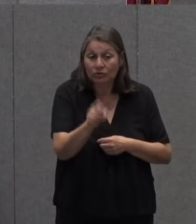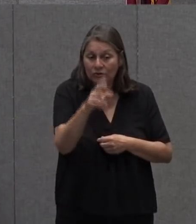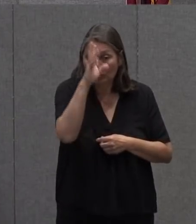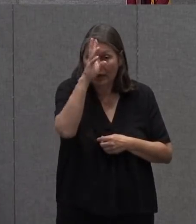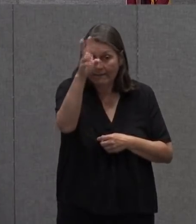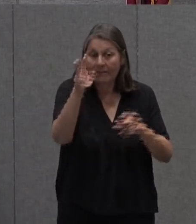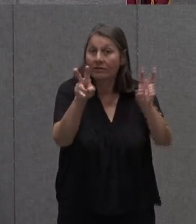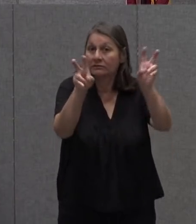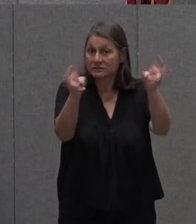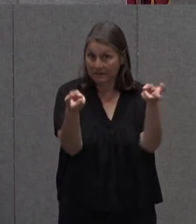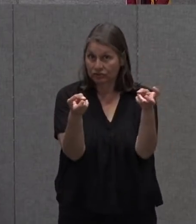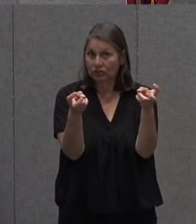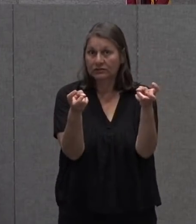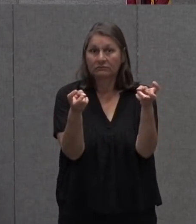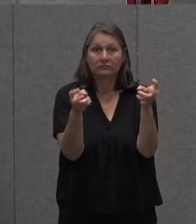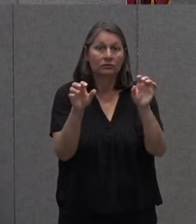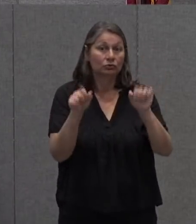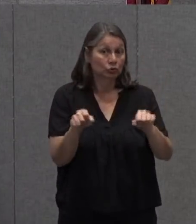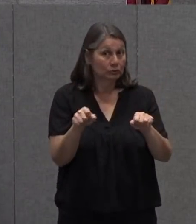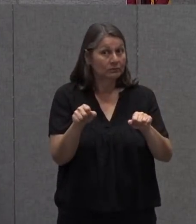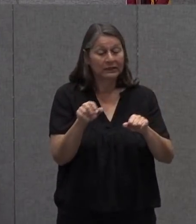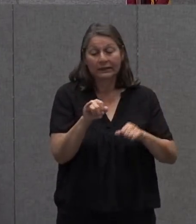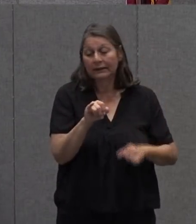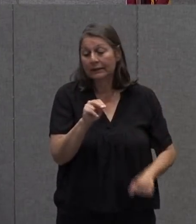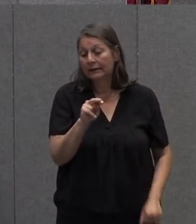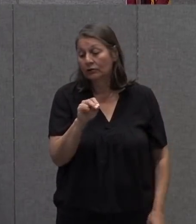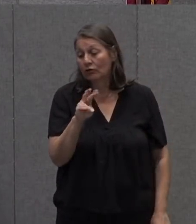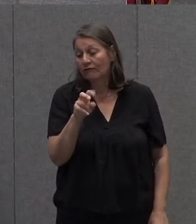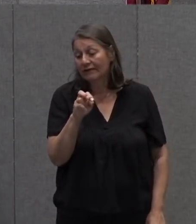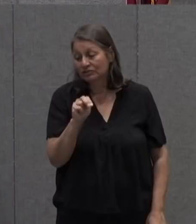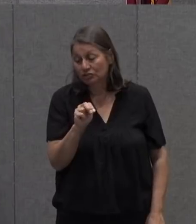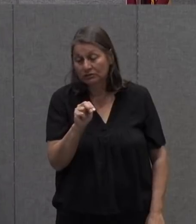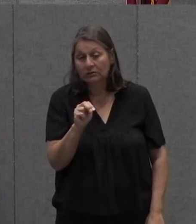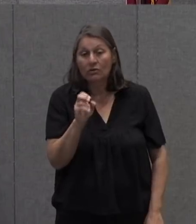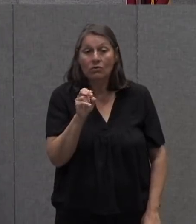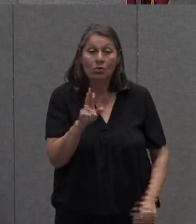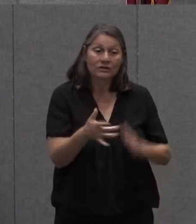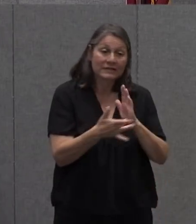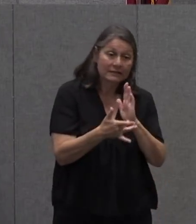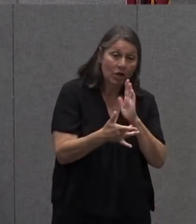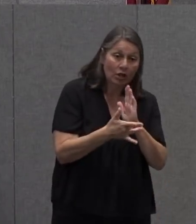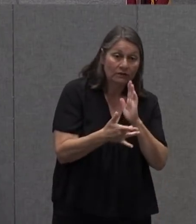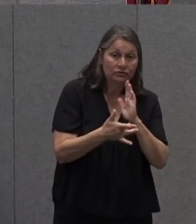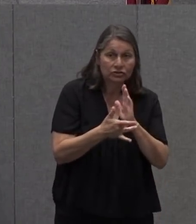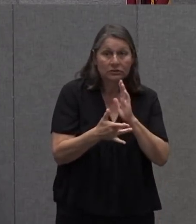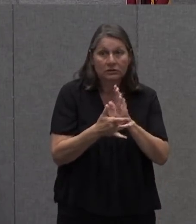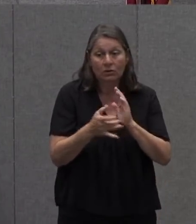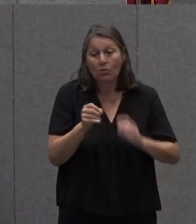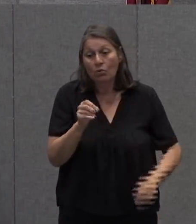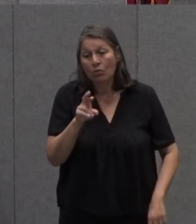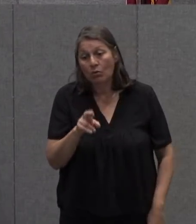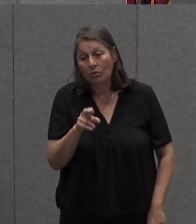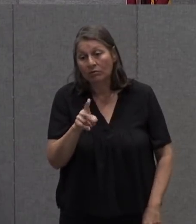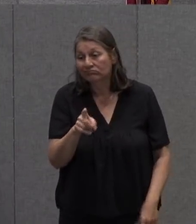And it could be around innovation or technology. Or it could be around something else like playing outside,